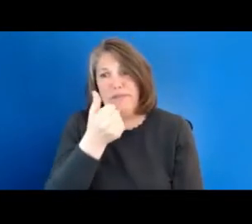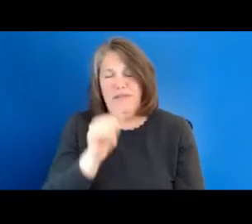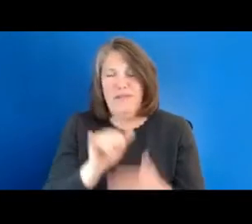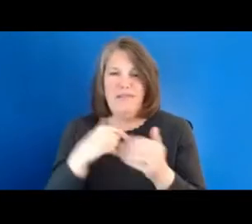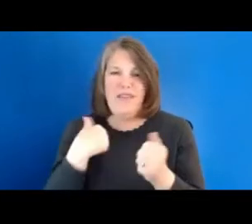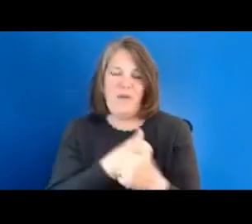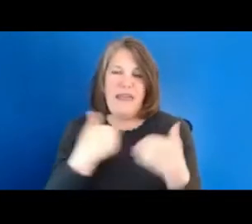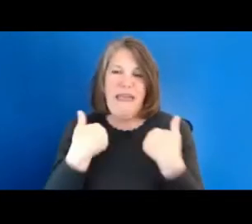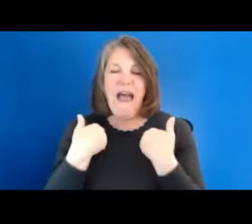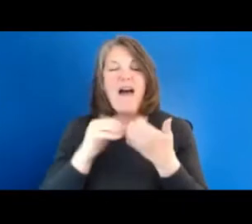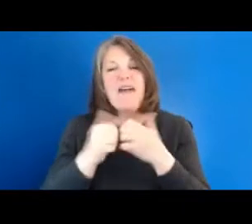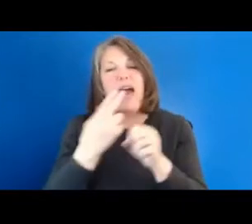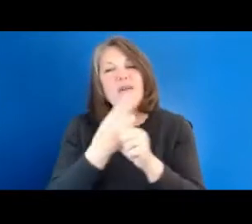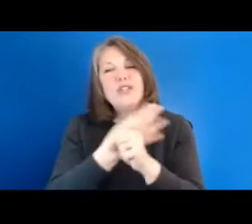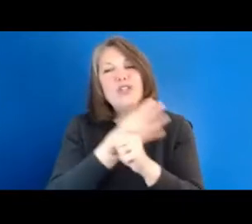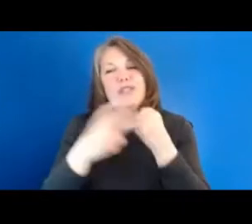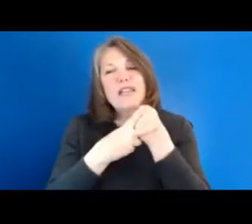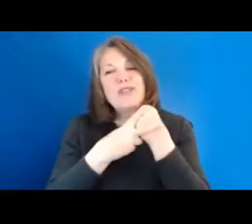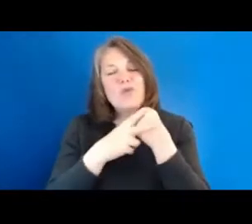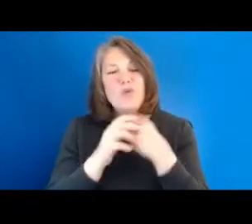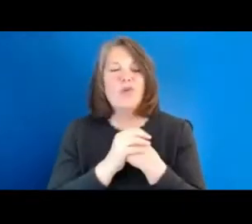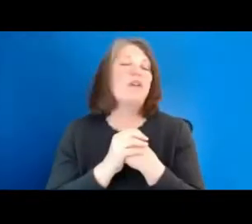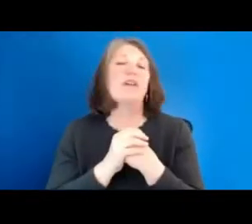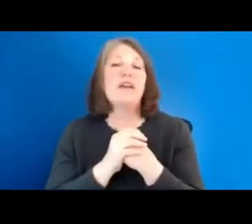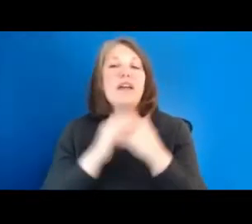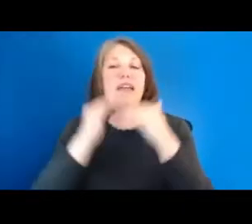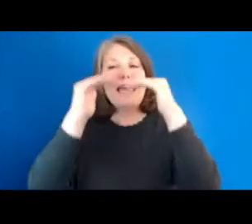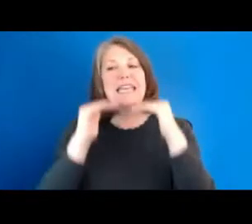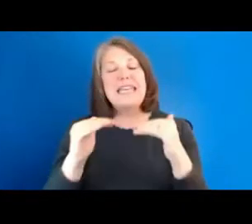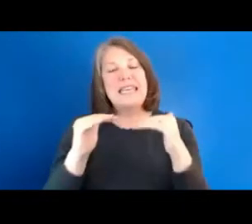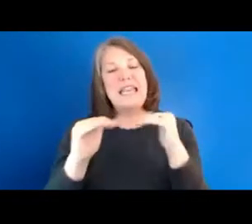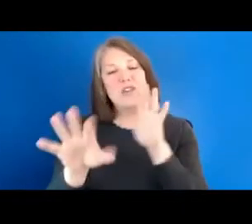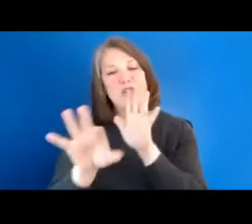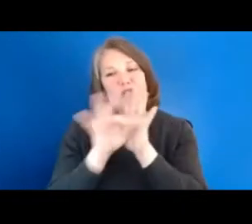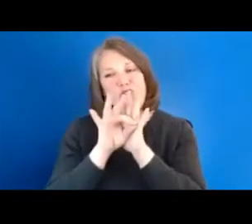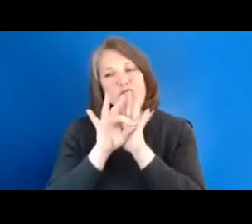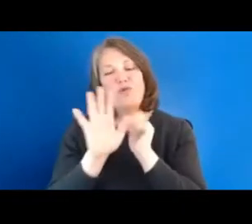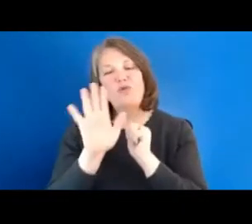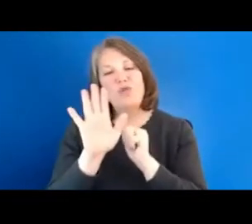it is used and stored. 16:40:16 Next, you choose your presentation.